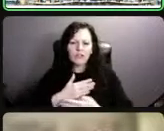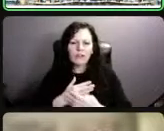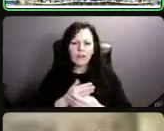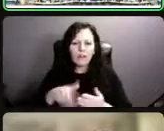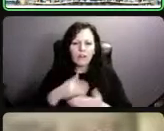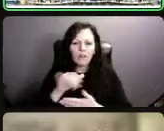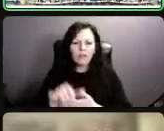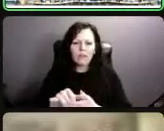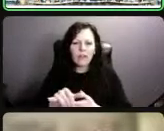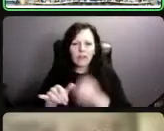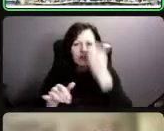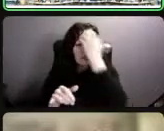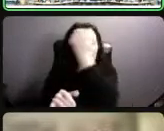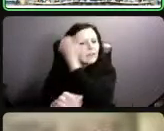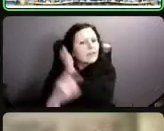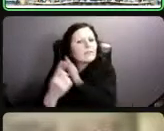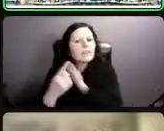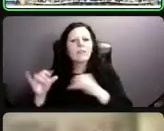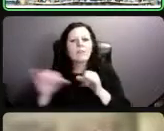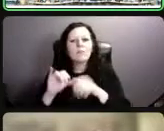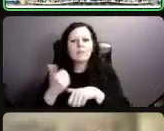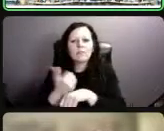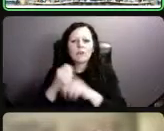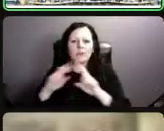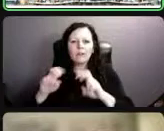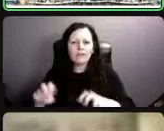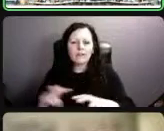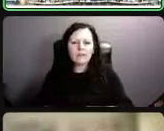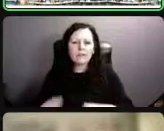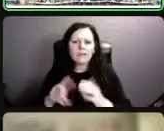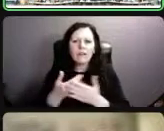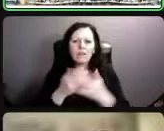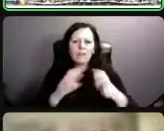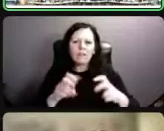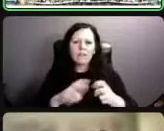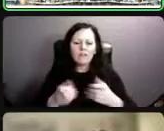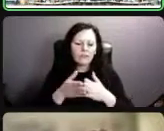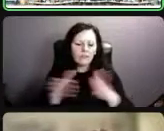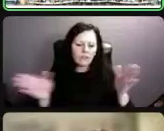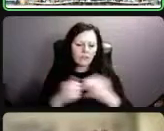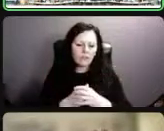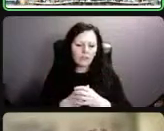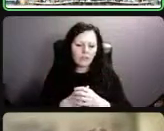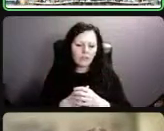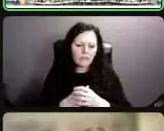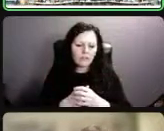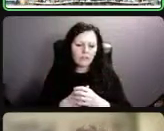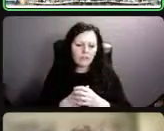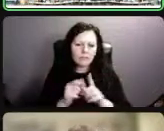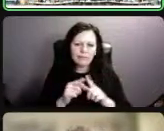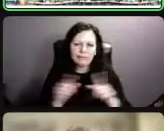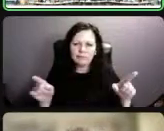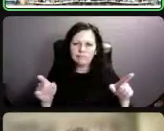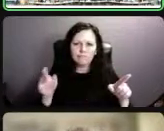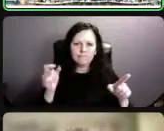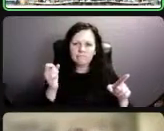RECENTLY PUBLIC SEEING BUDGET BOOKS ON PARKS AND RECREATION